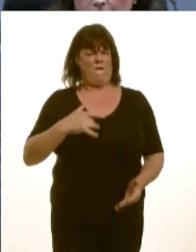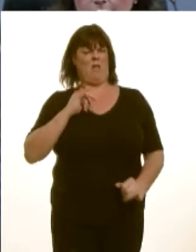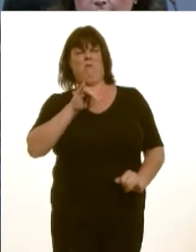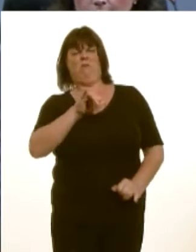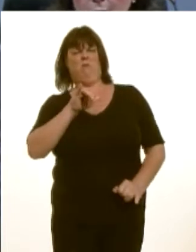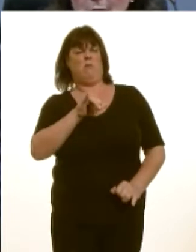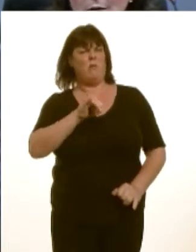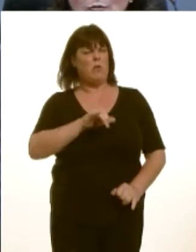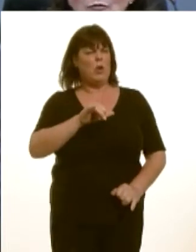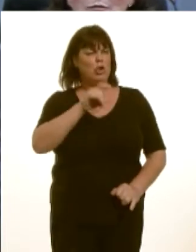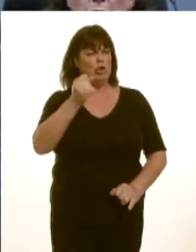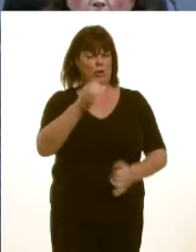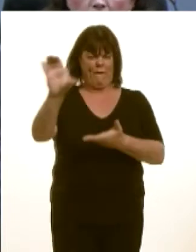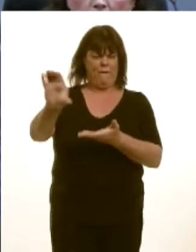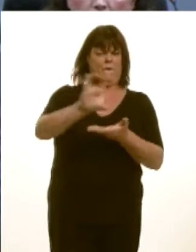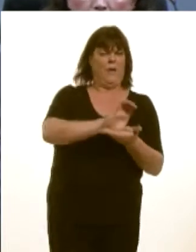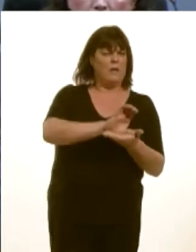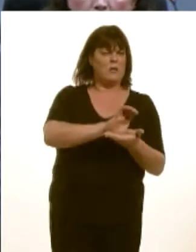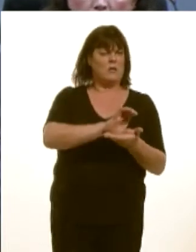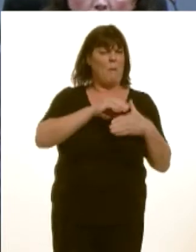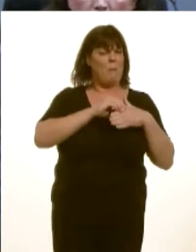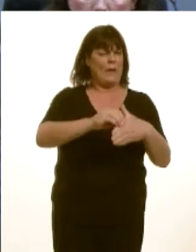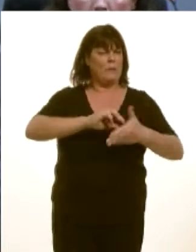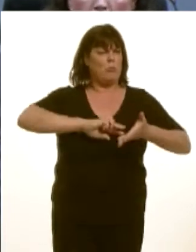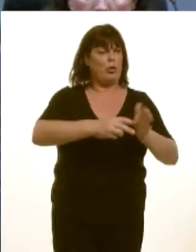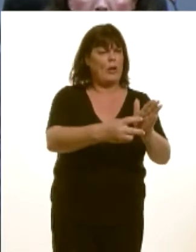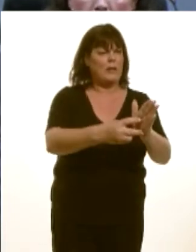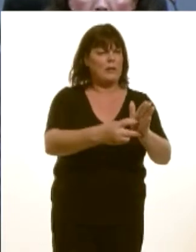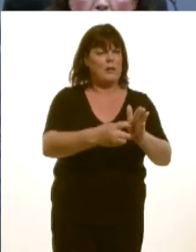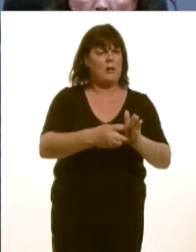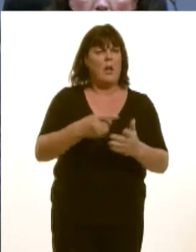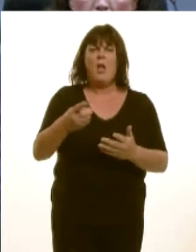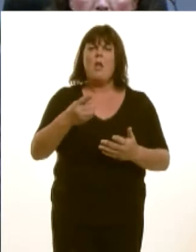The providers were expecting the figures to be delivered by March, so that they could